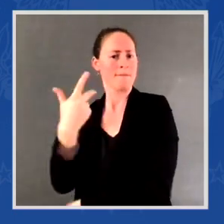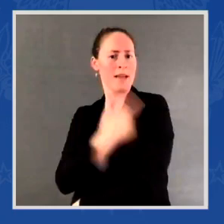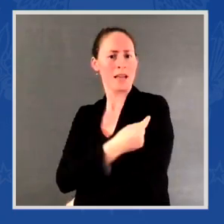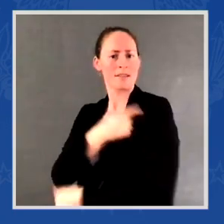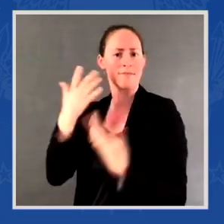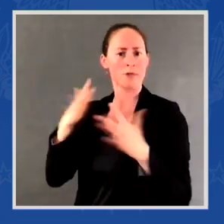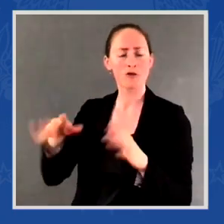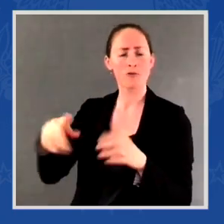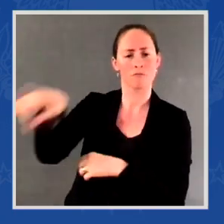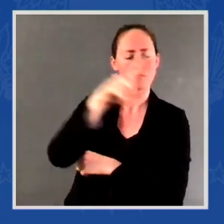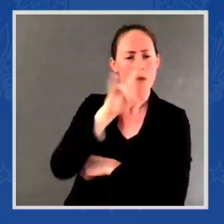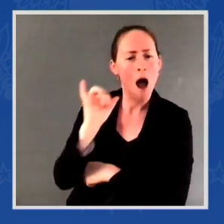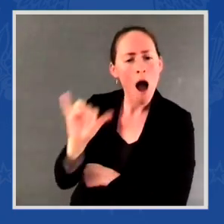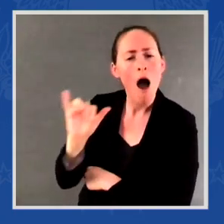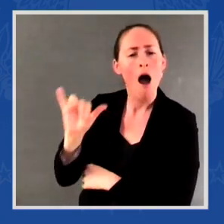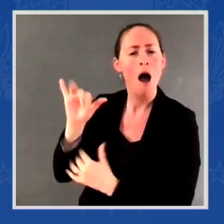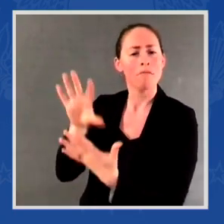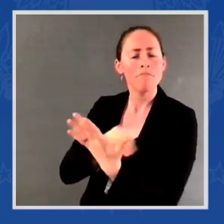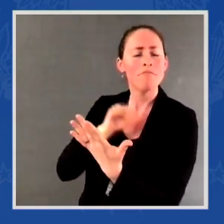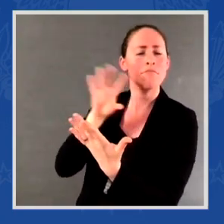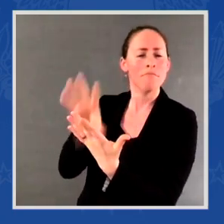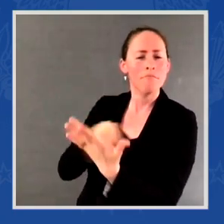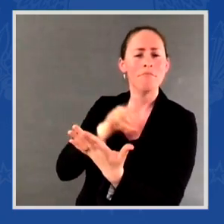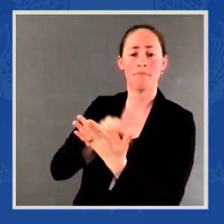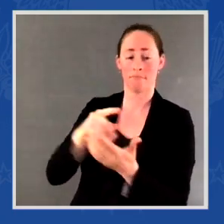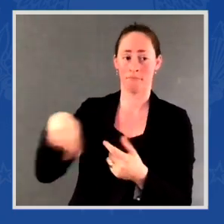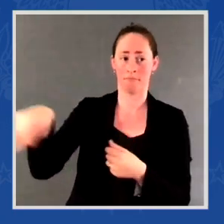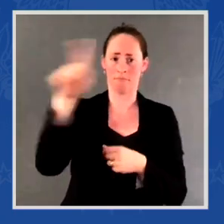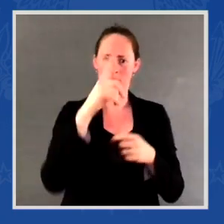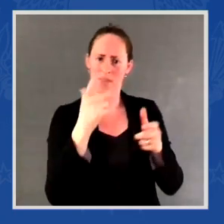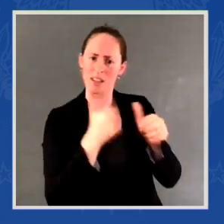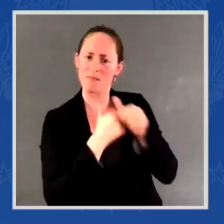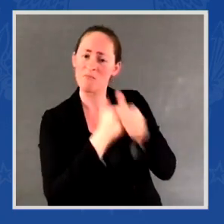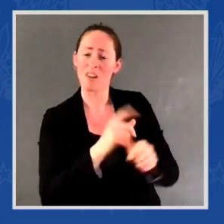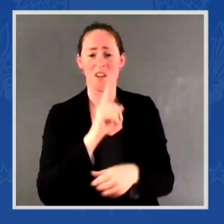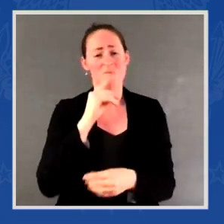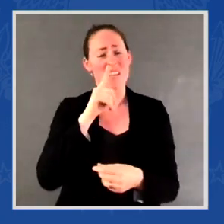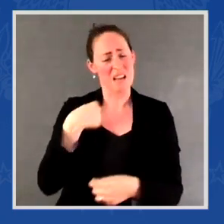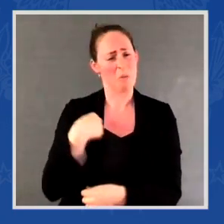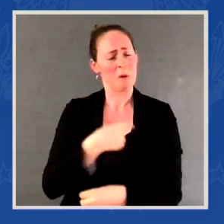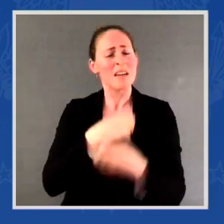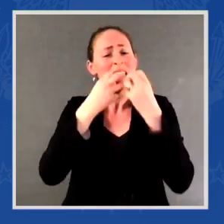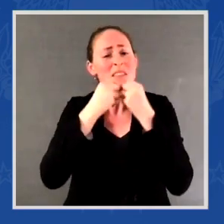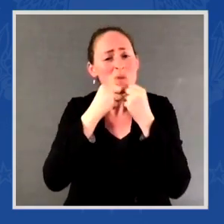You can let them know that you care. You can let them know that they just aren't protecting